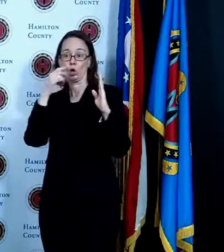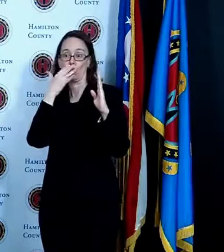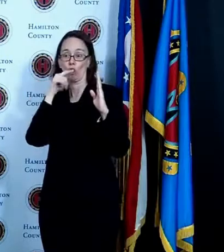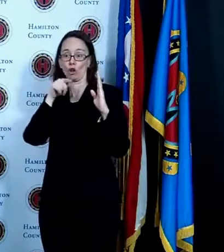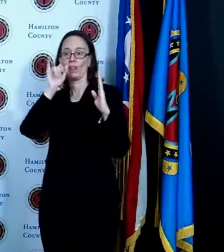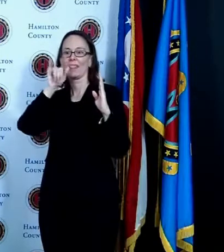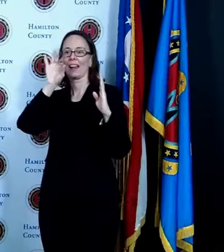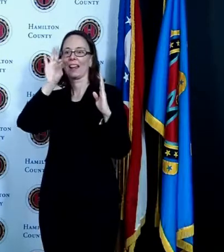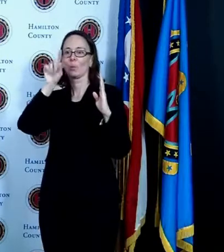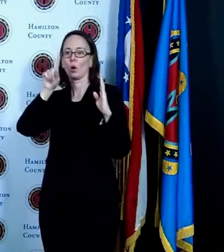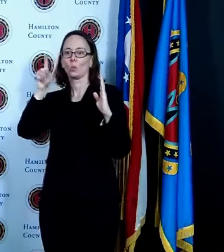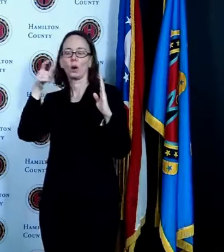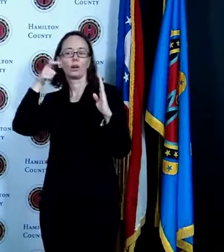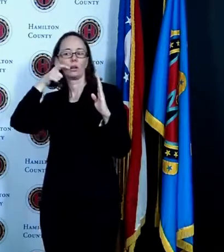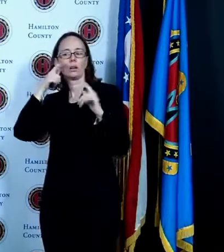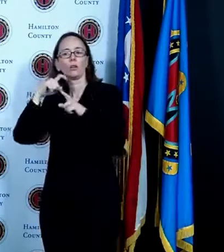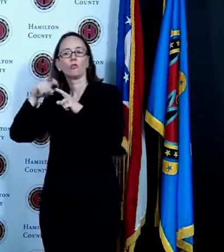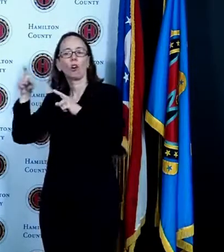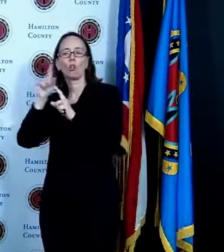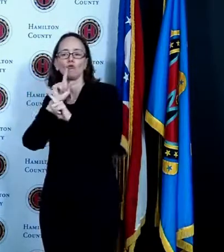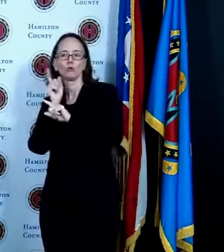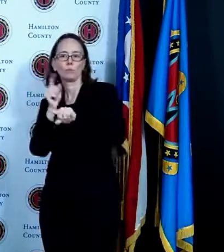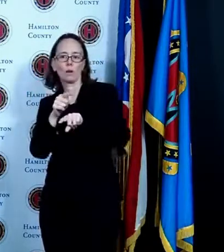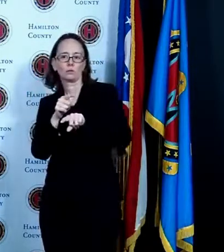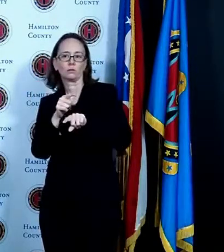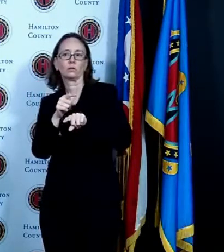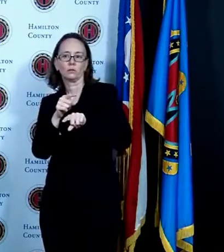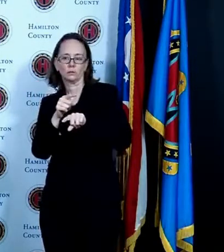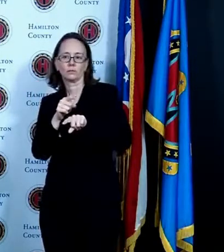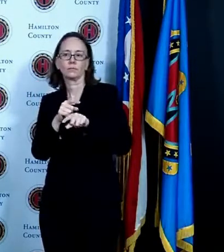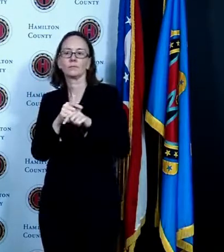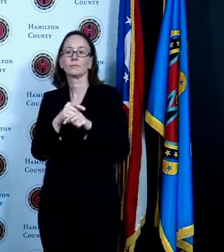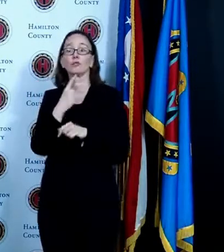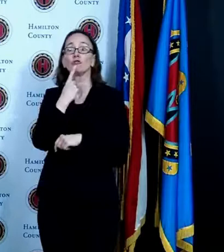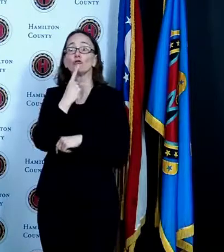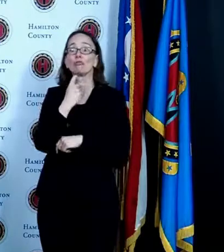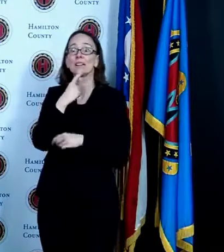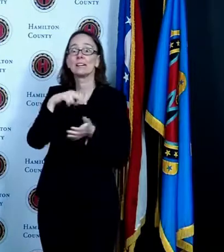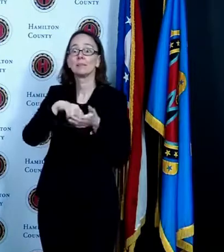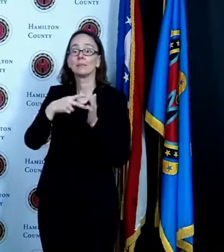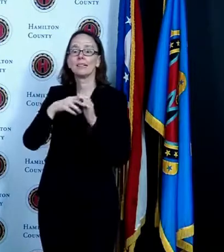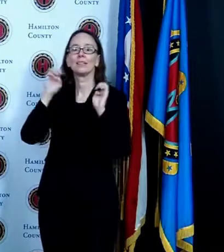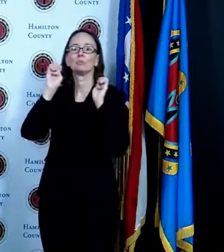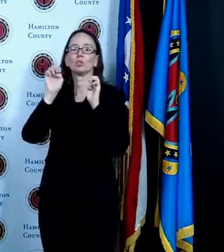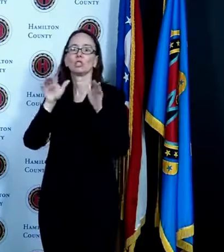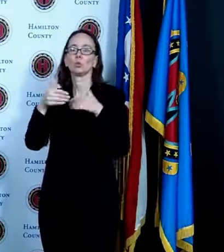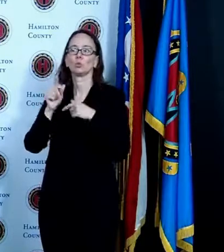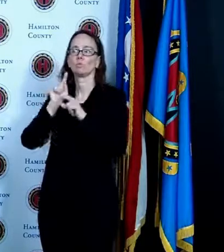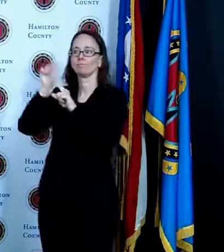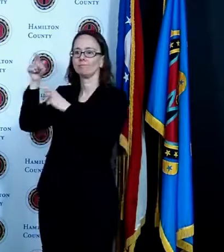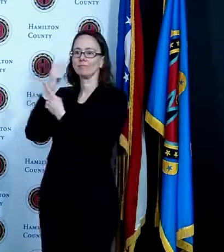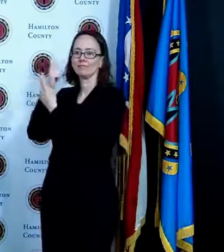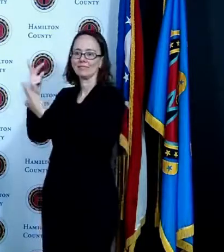the red is emergency department visits and the green is the death number so as